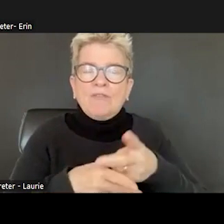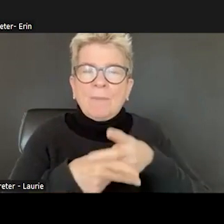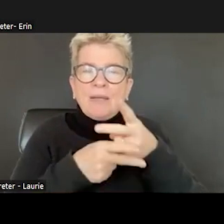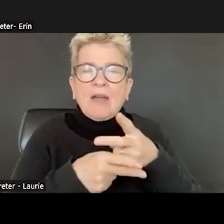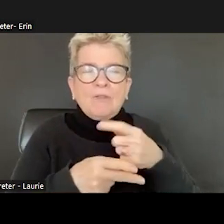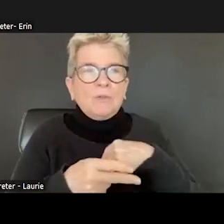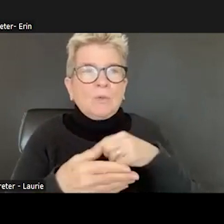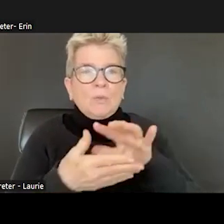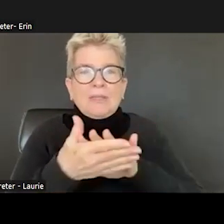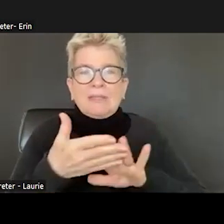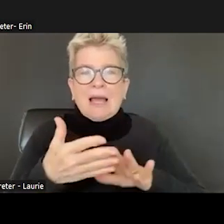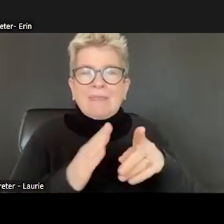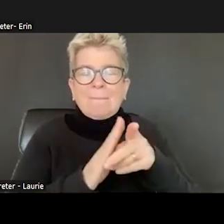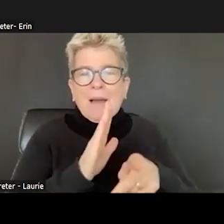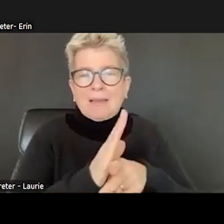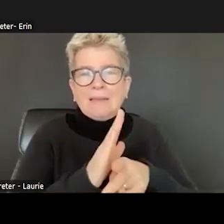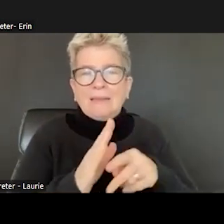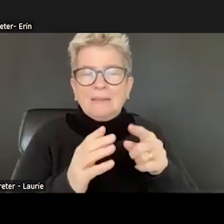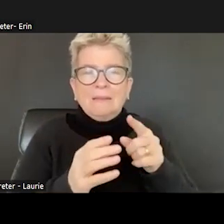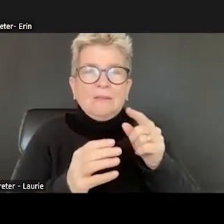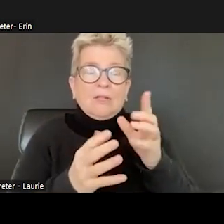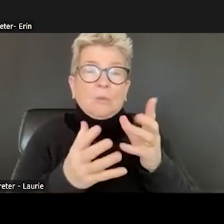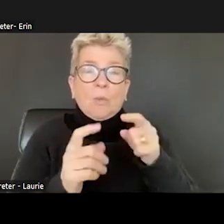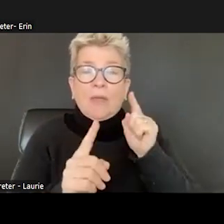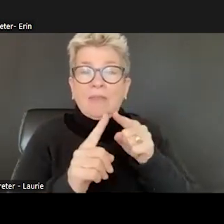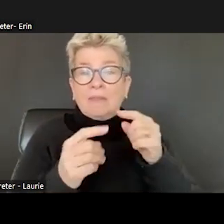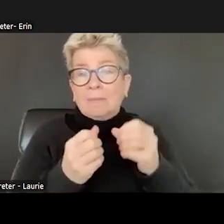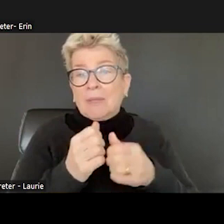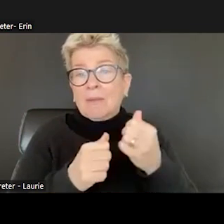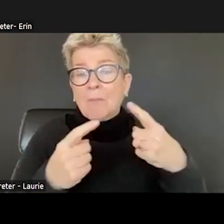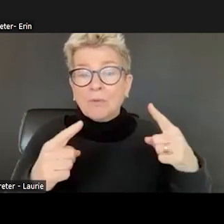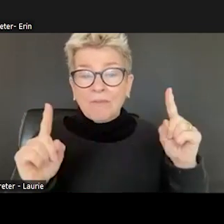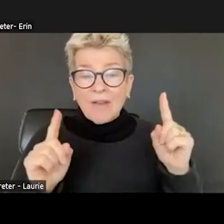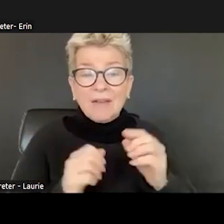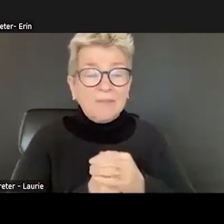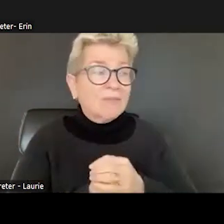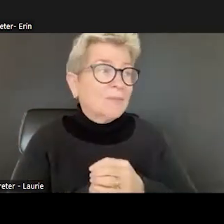that to be the most effective. Excellent. So here's some contact information if you